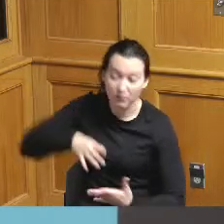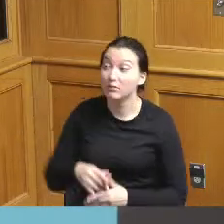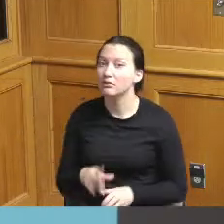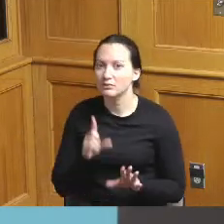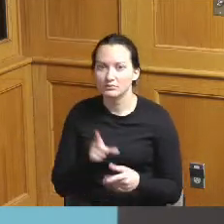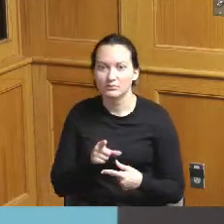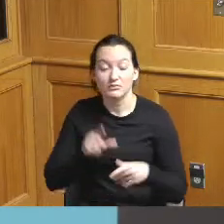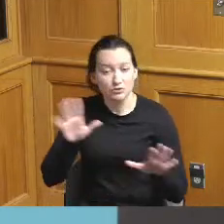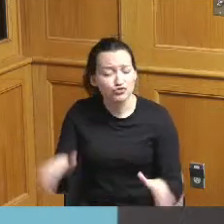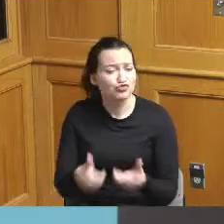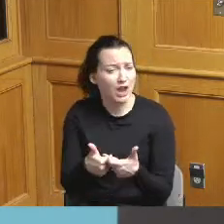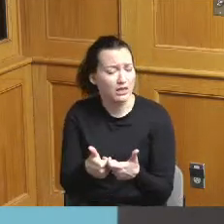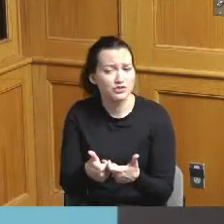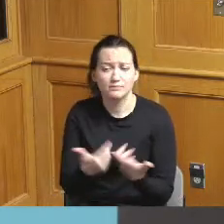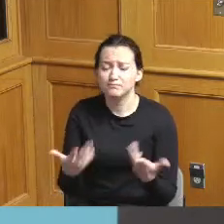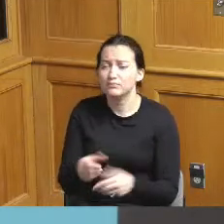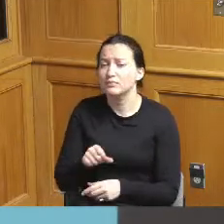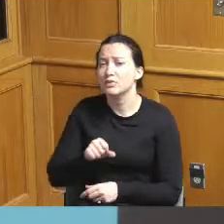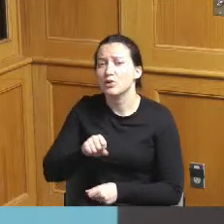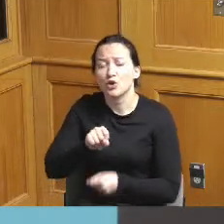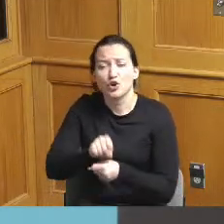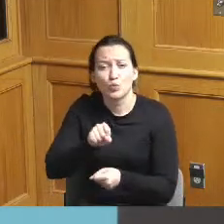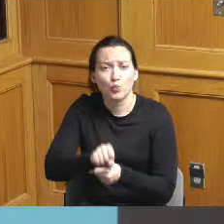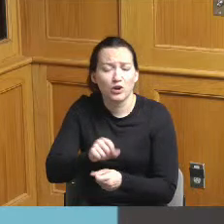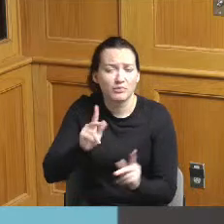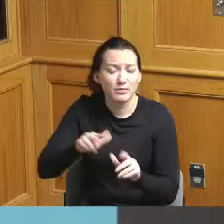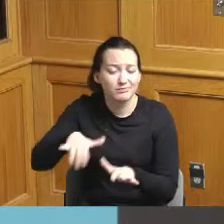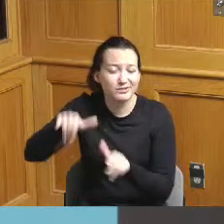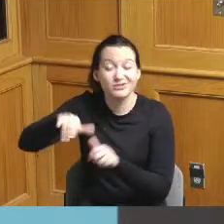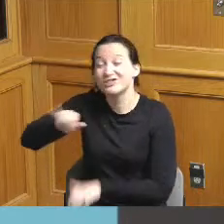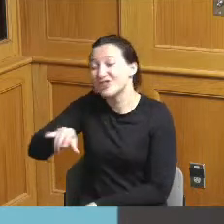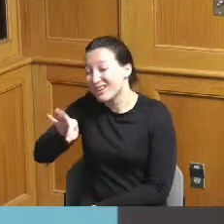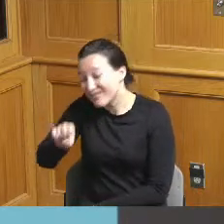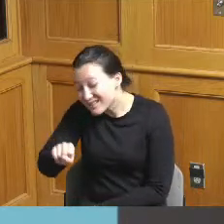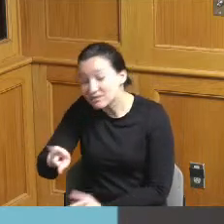we challenges we Face are Workforce vacancies this includes JFS as well as our public and